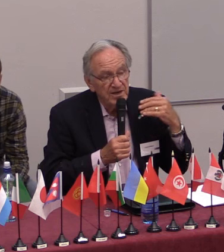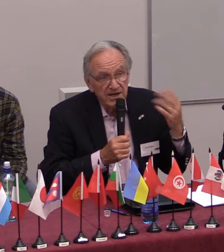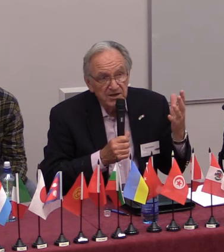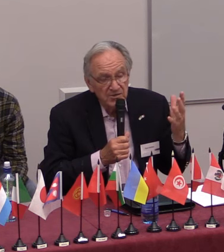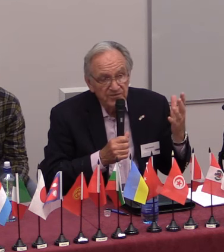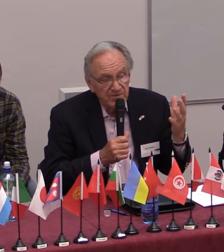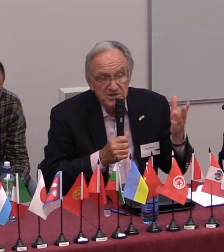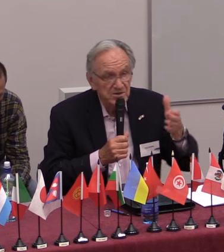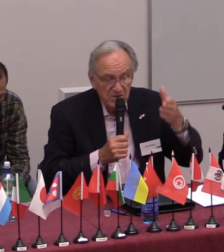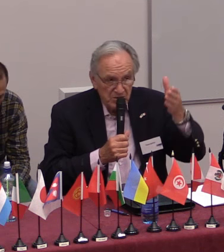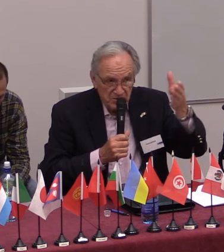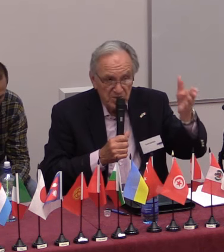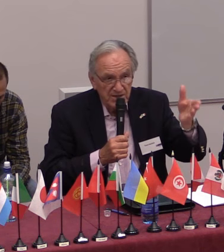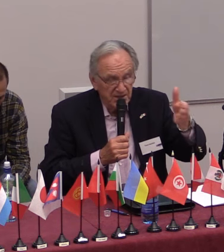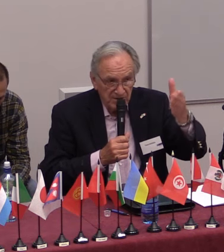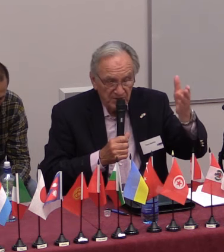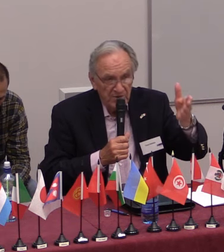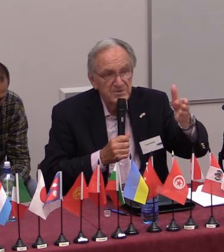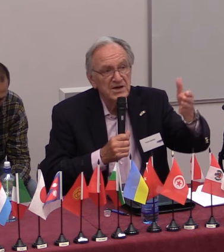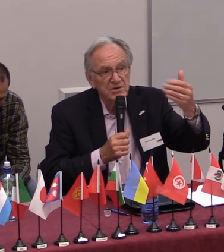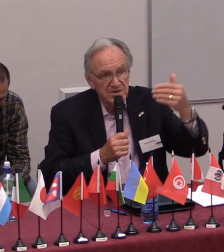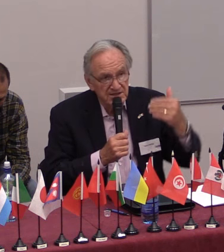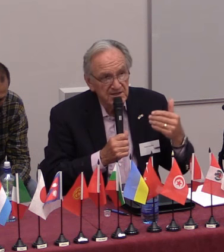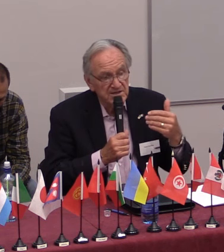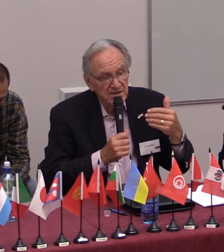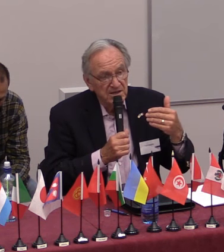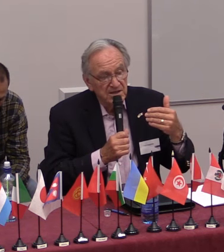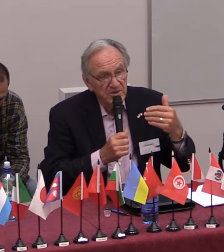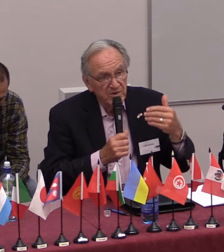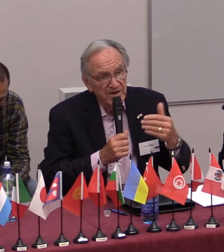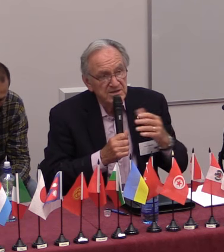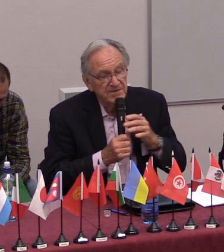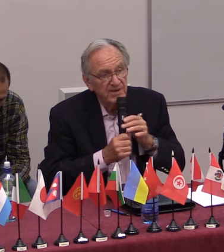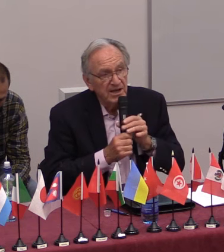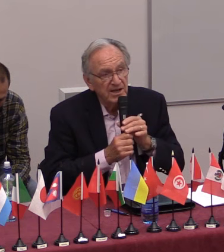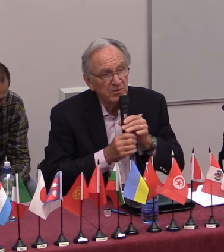need any other information you can get on the website, you can send us requests and